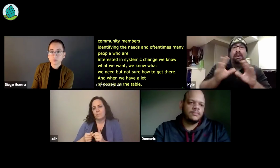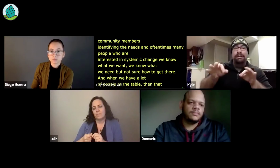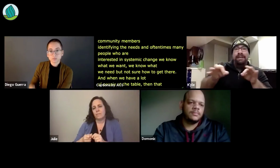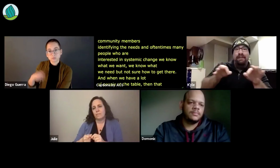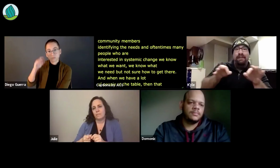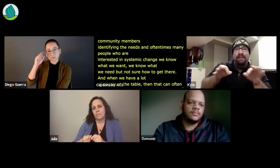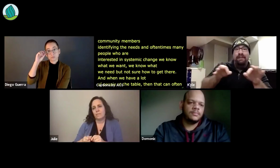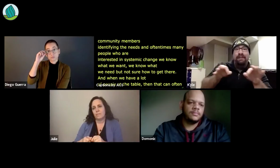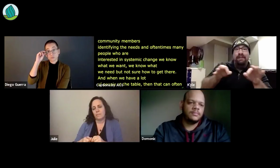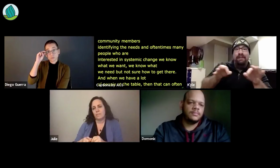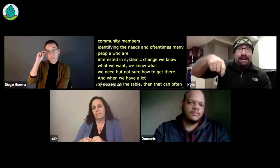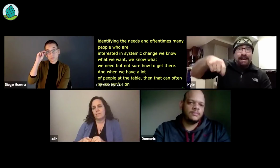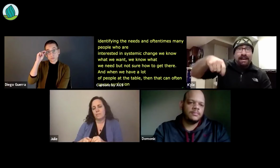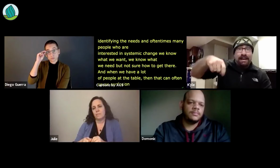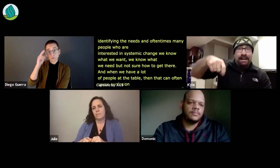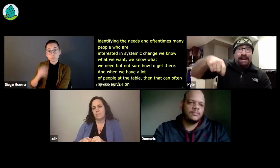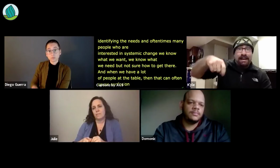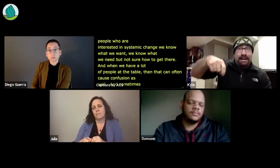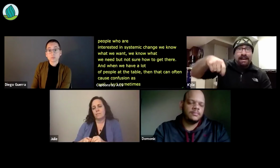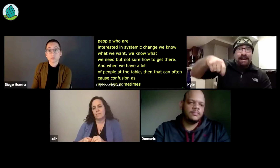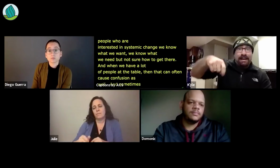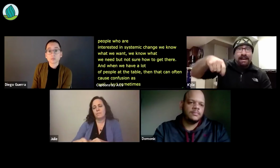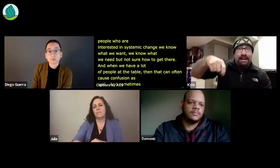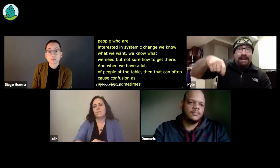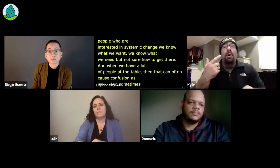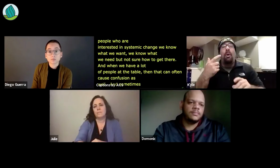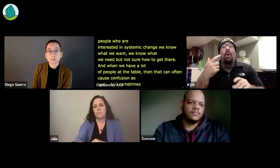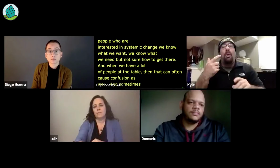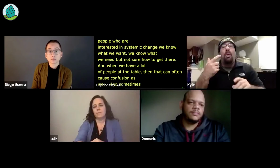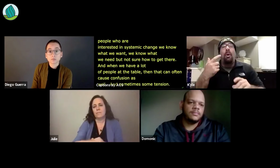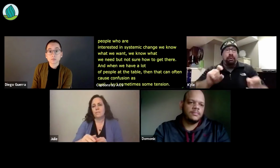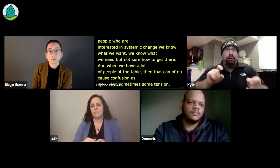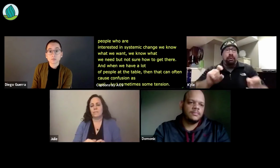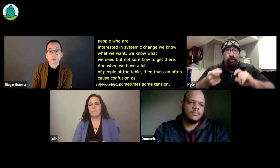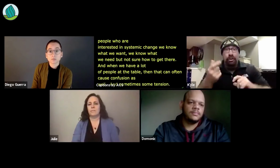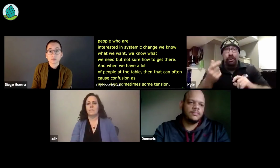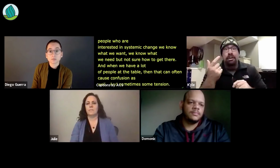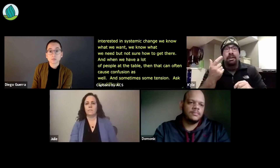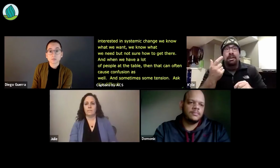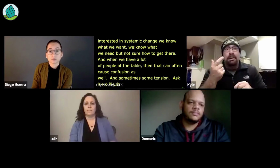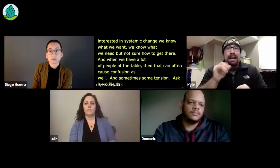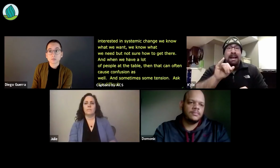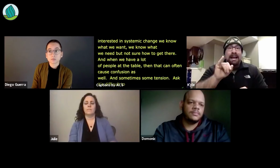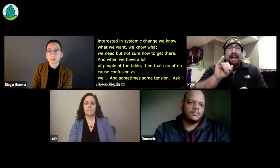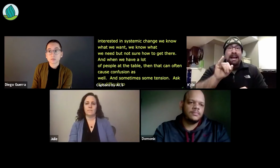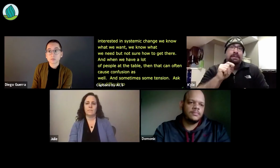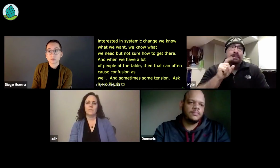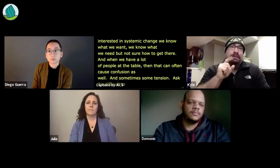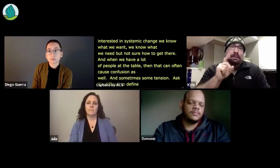in terms of couching it with what the needs are or what the change could or should be. And it doesn't happen overnight.